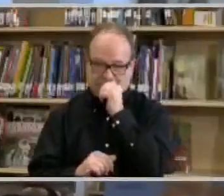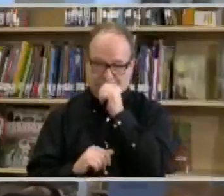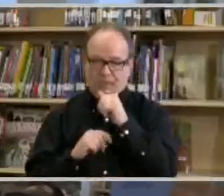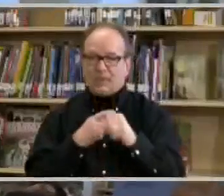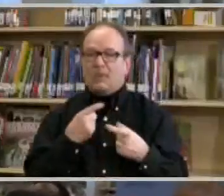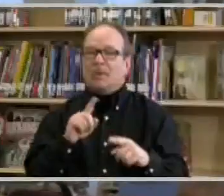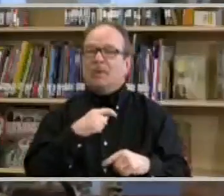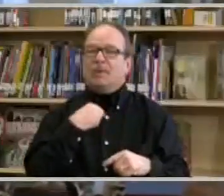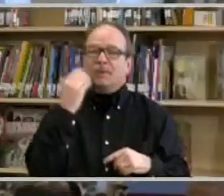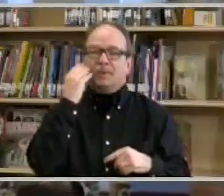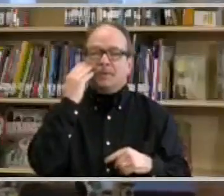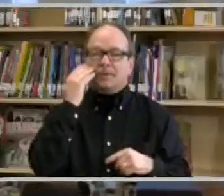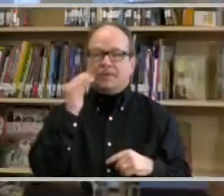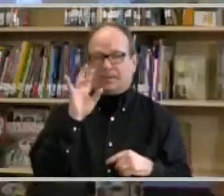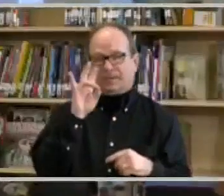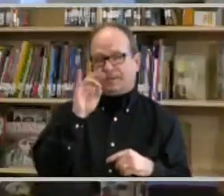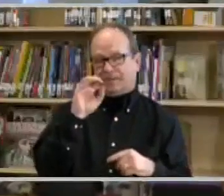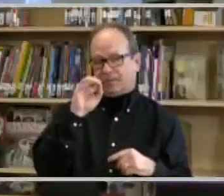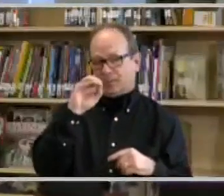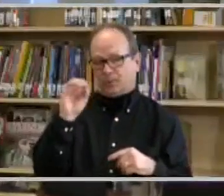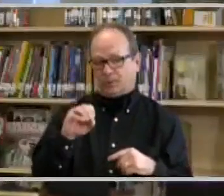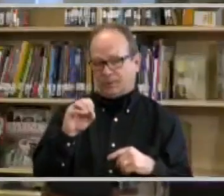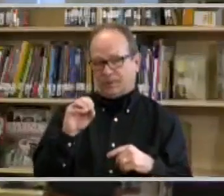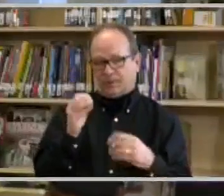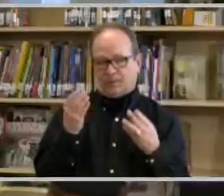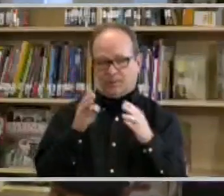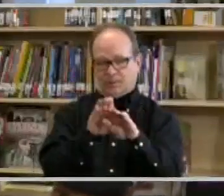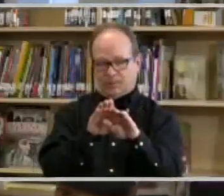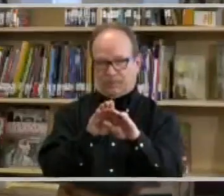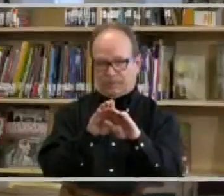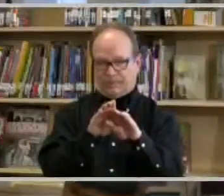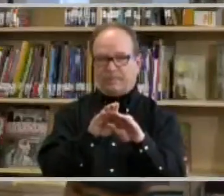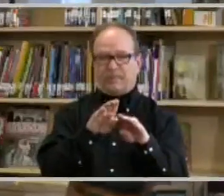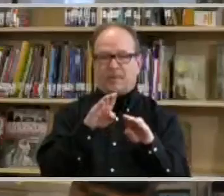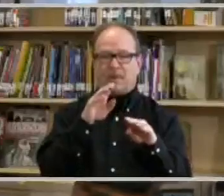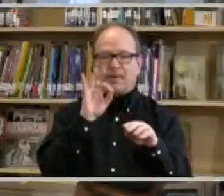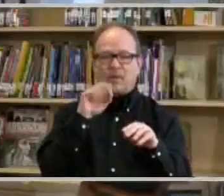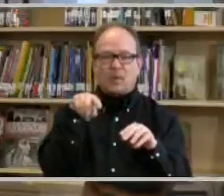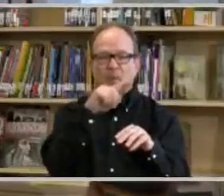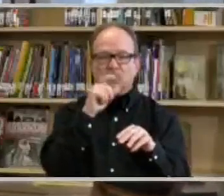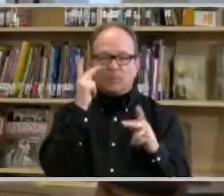COLUMBIA, AND WHILE WE WERE, WE KNOW THAT THE 70% CLOSURE NUMBER